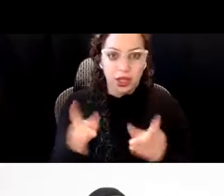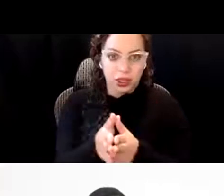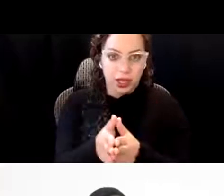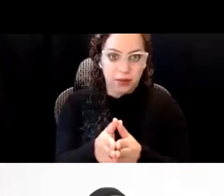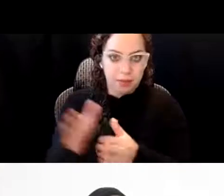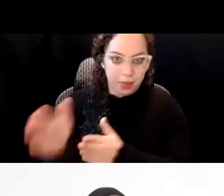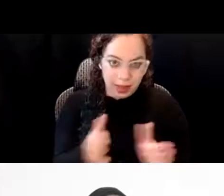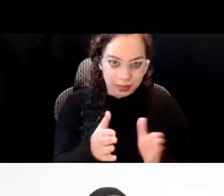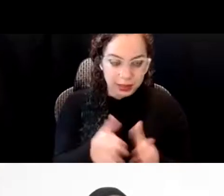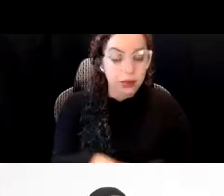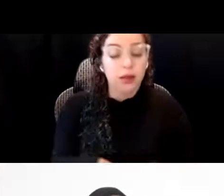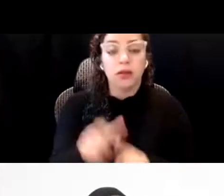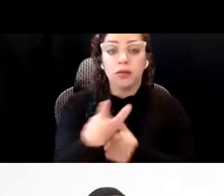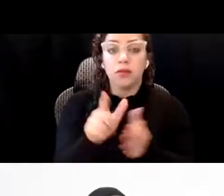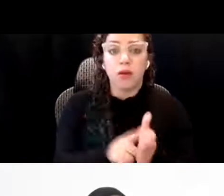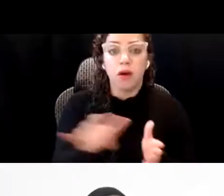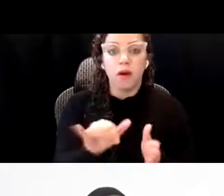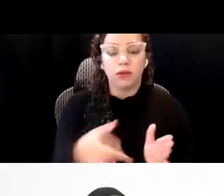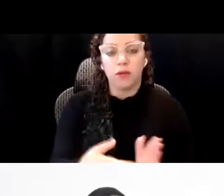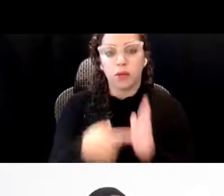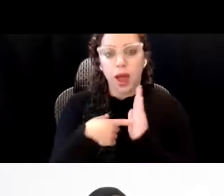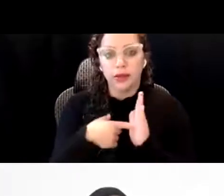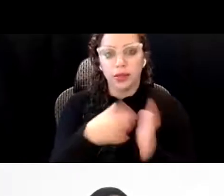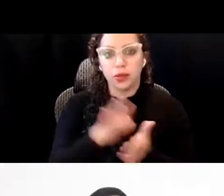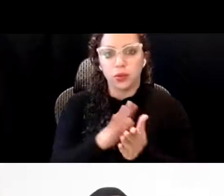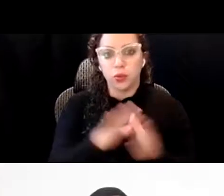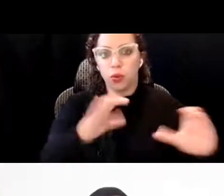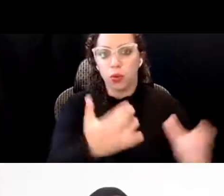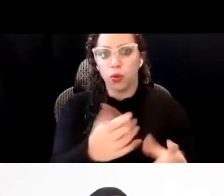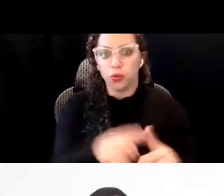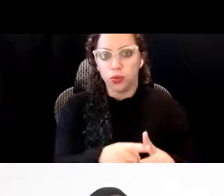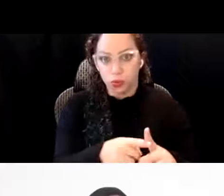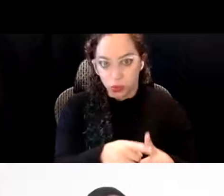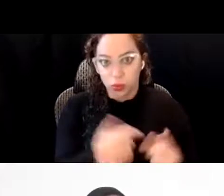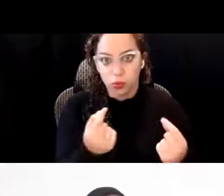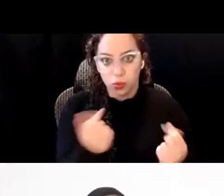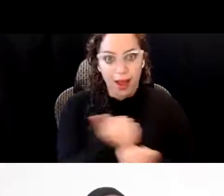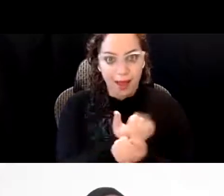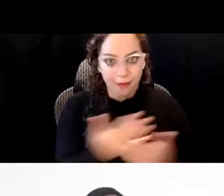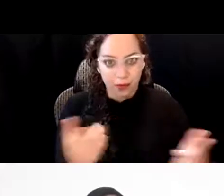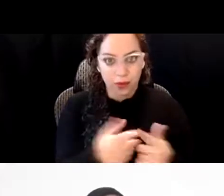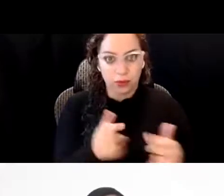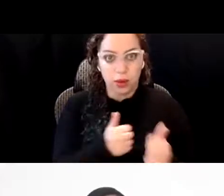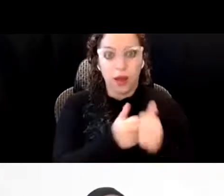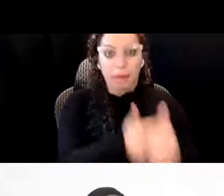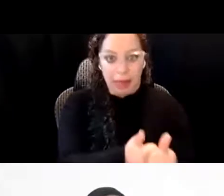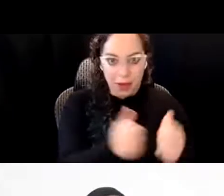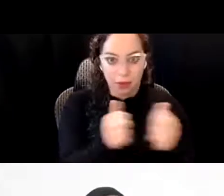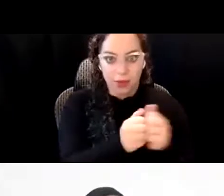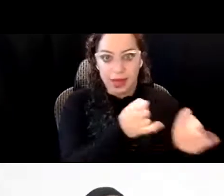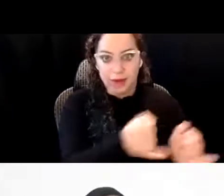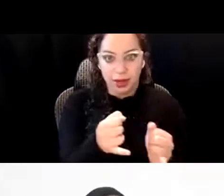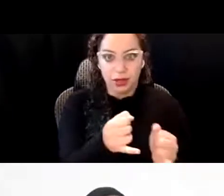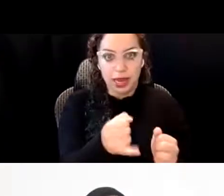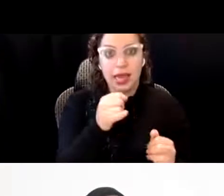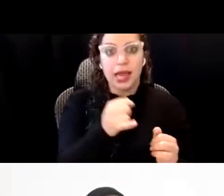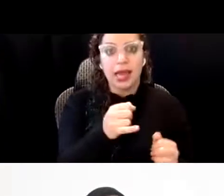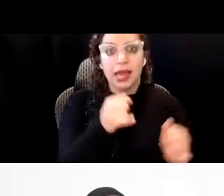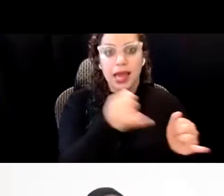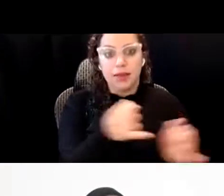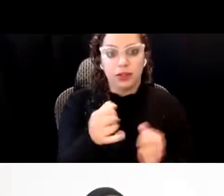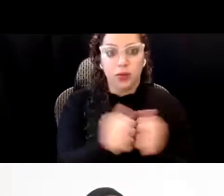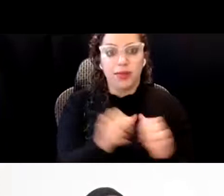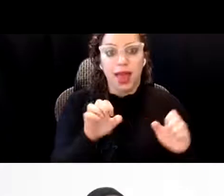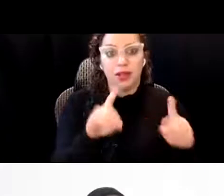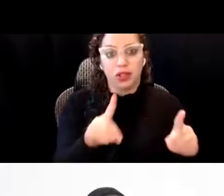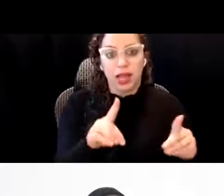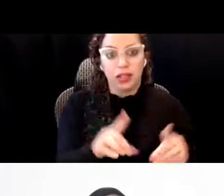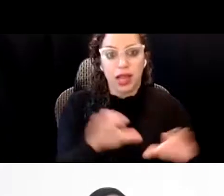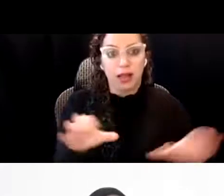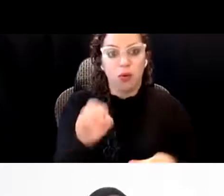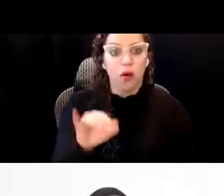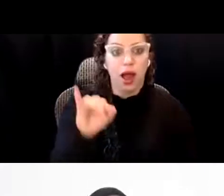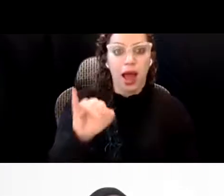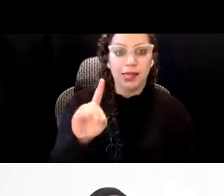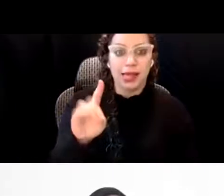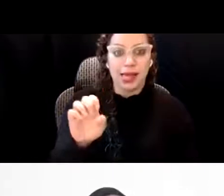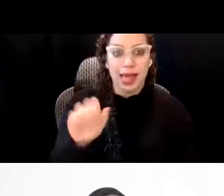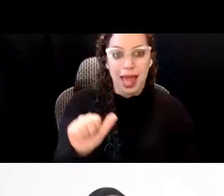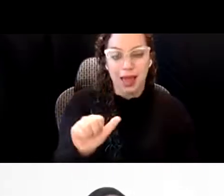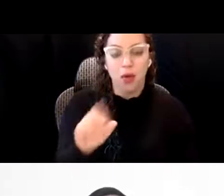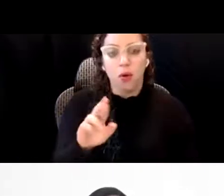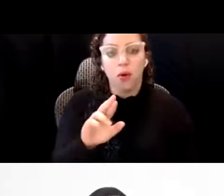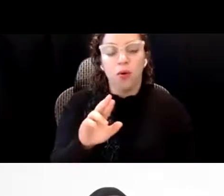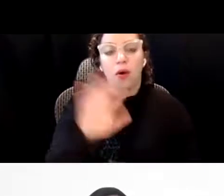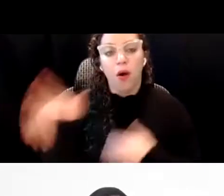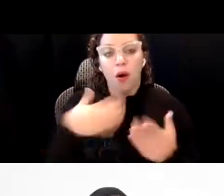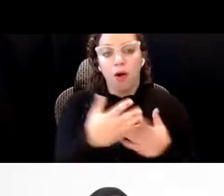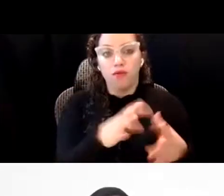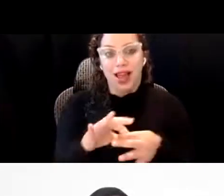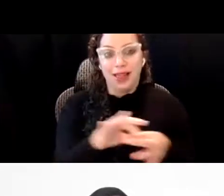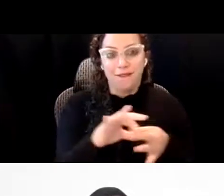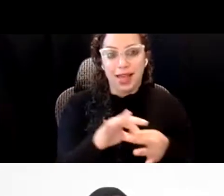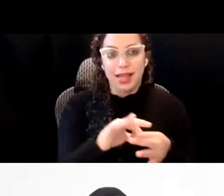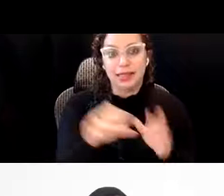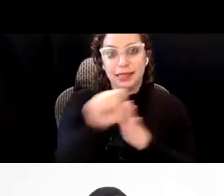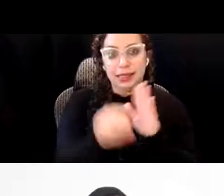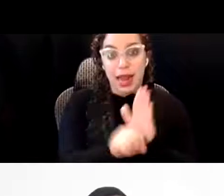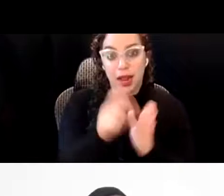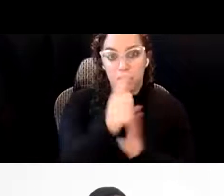Umm, the law also requires school entities to "take all steps necessary to comply with the Individuals with Disabilities Education Act or the IDEA as well as all relevant state laws.